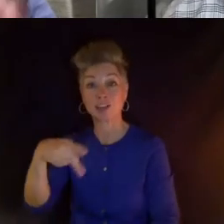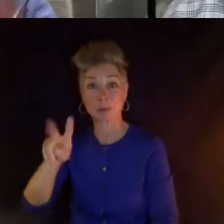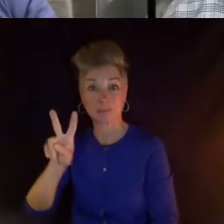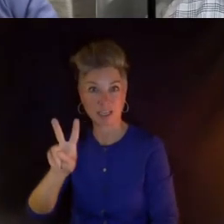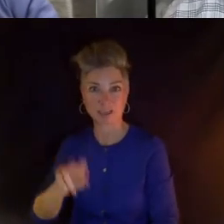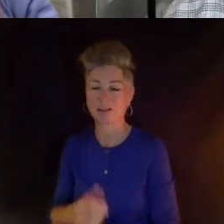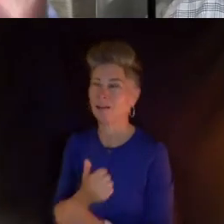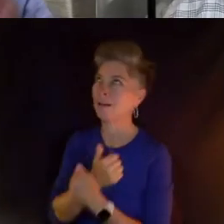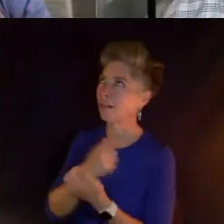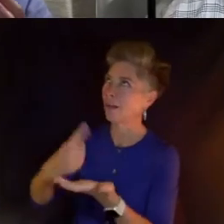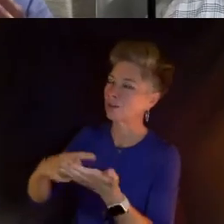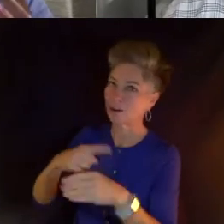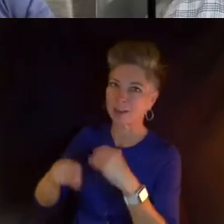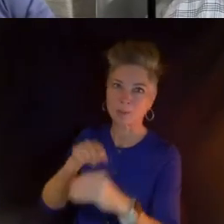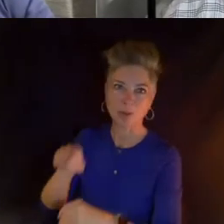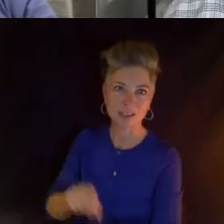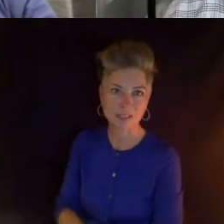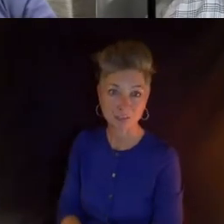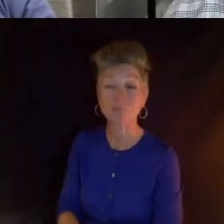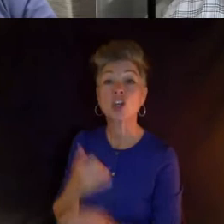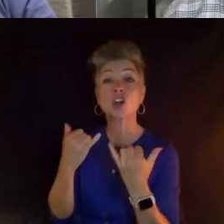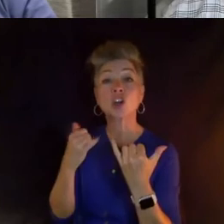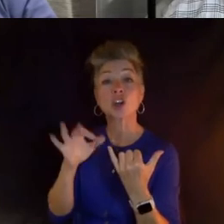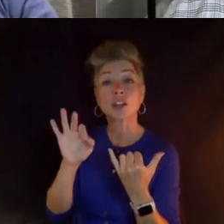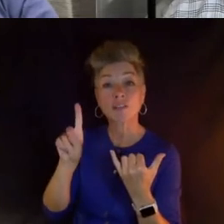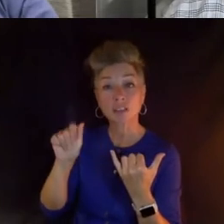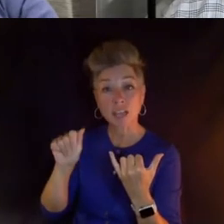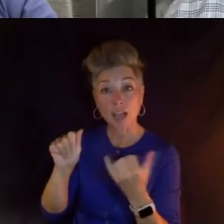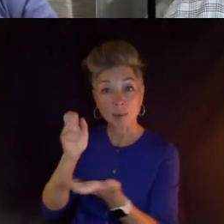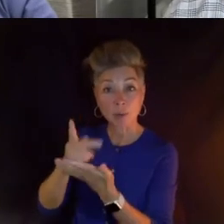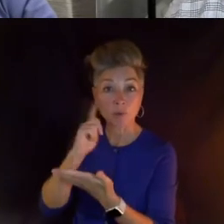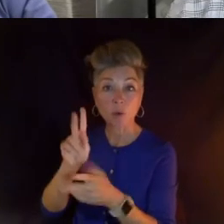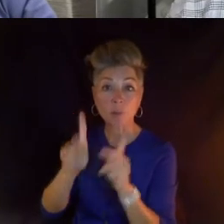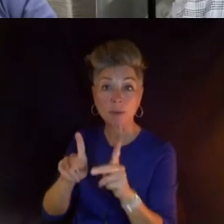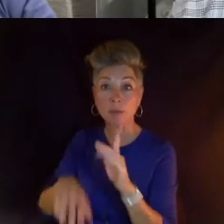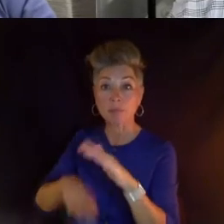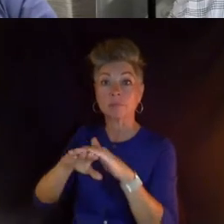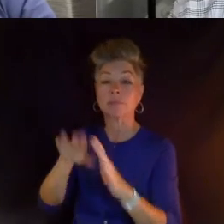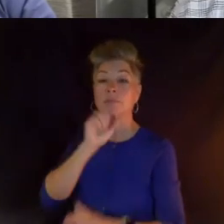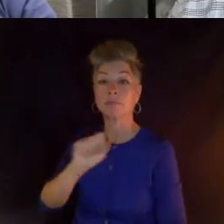So it's currently FDA approved for people up to 43, I would say that the number one thing I would recommend